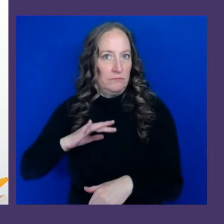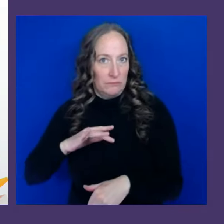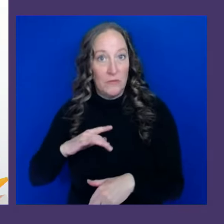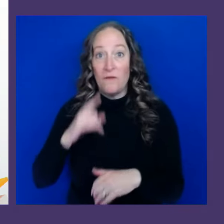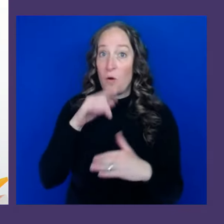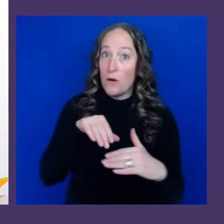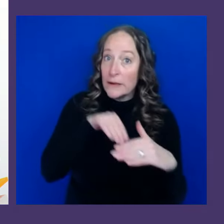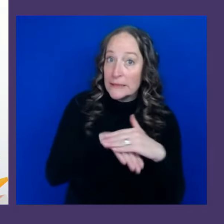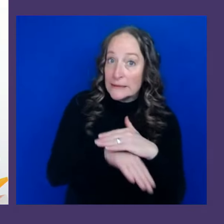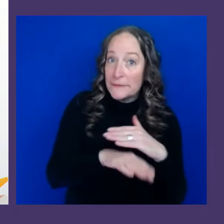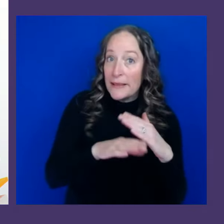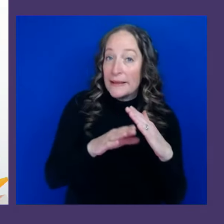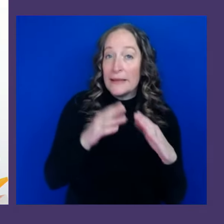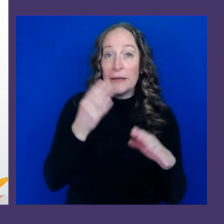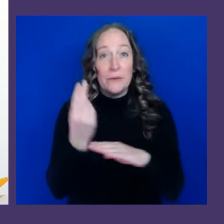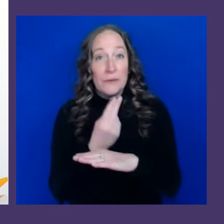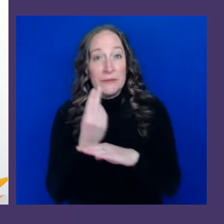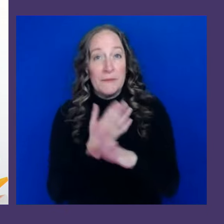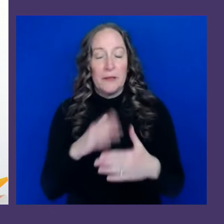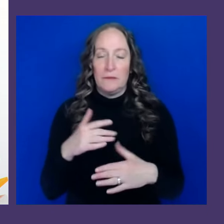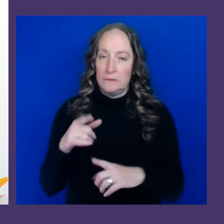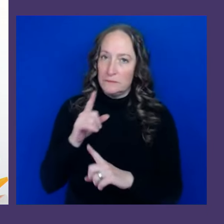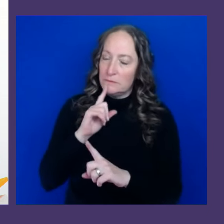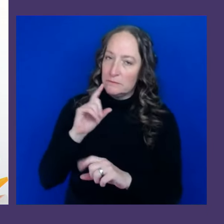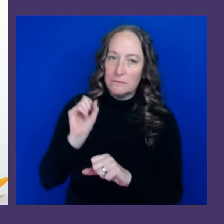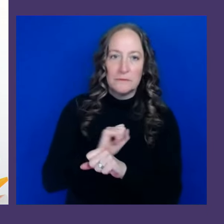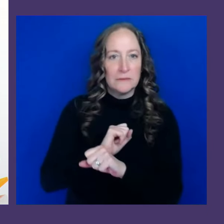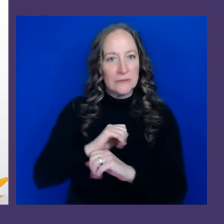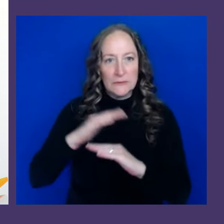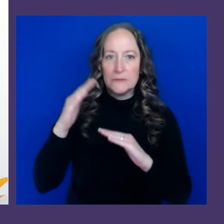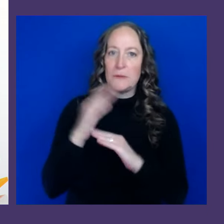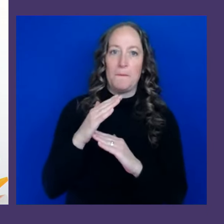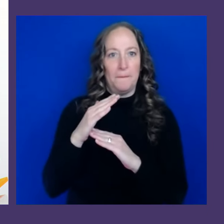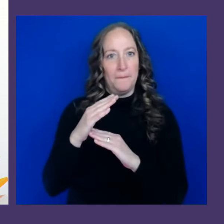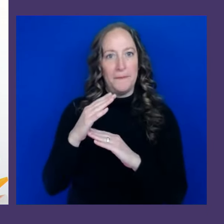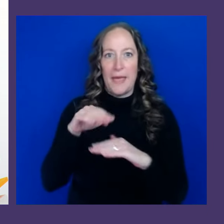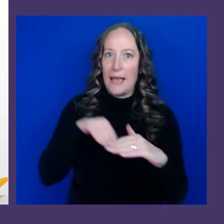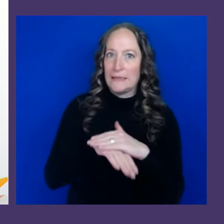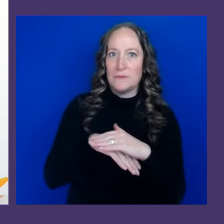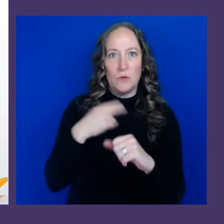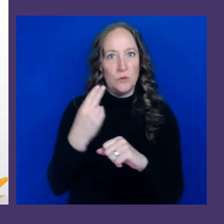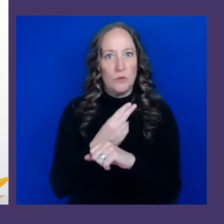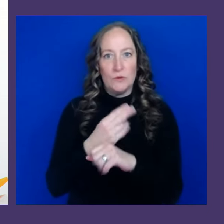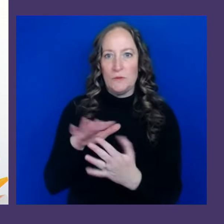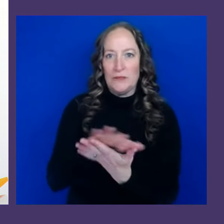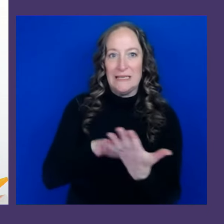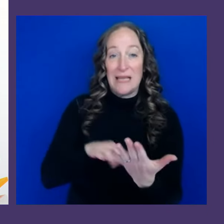it is the most accessible and usable design that you can get out there. It's a common pattern that everybody understands.